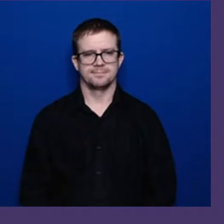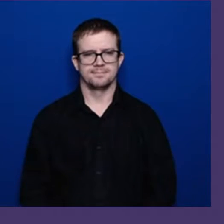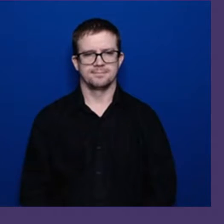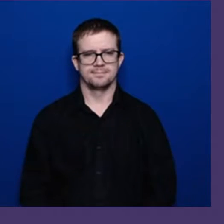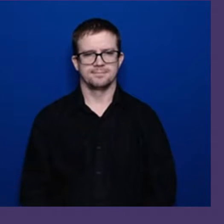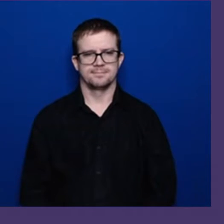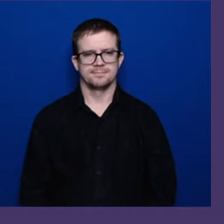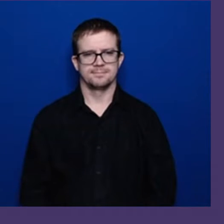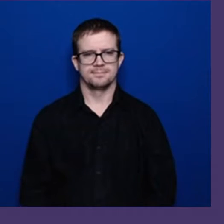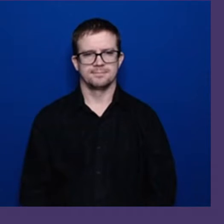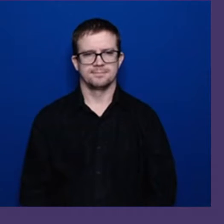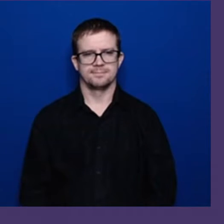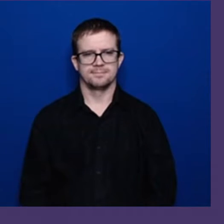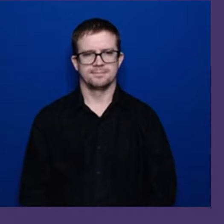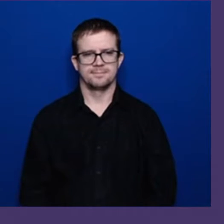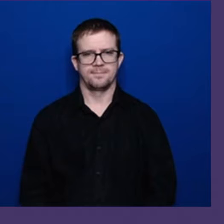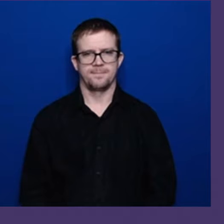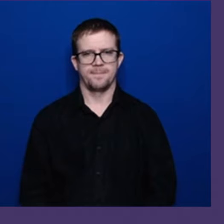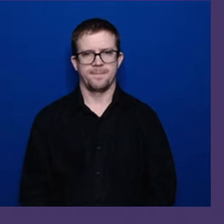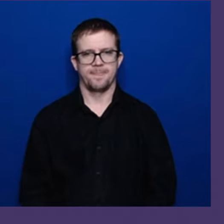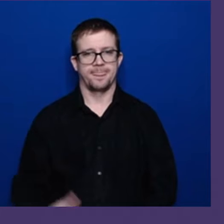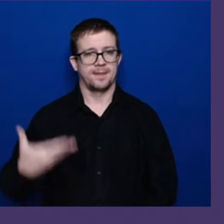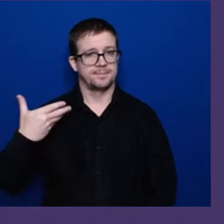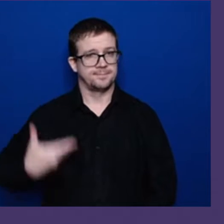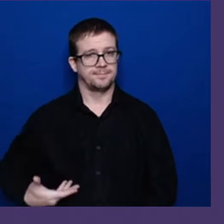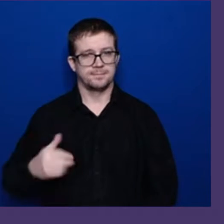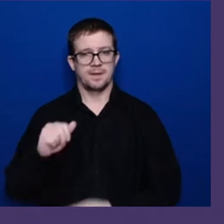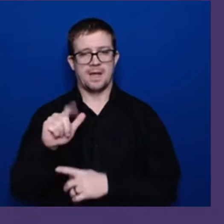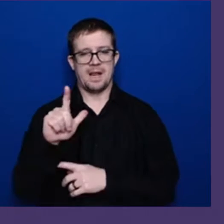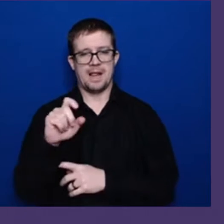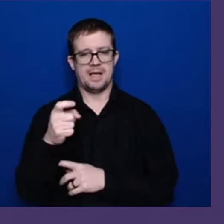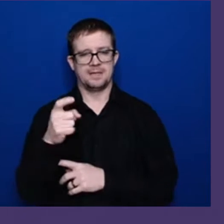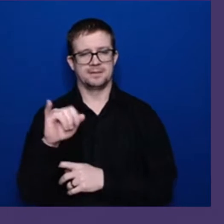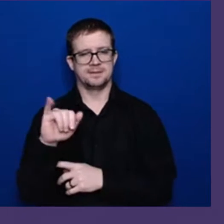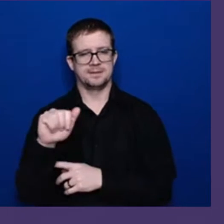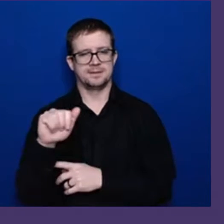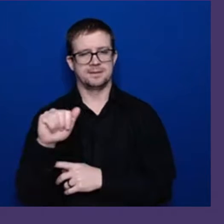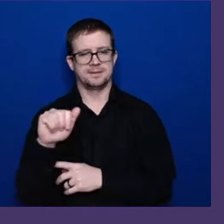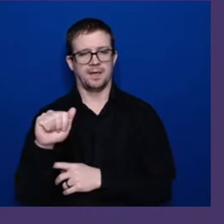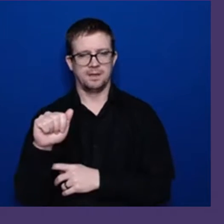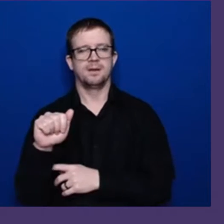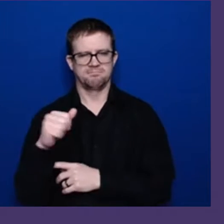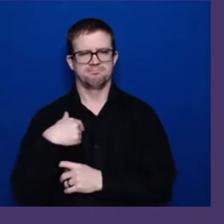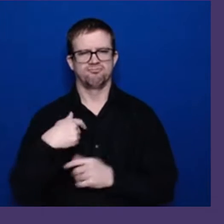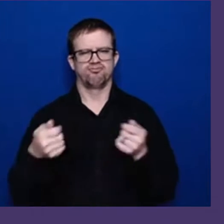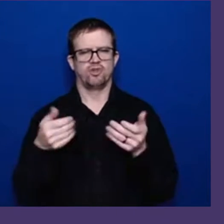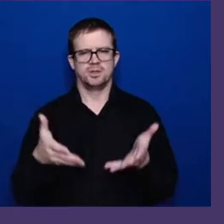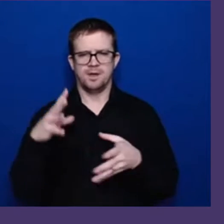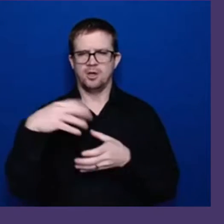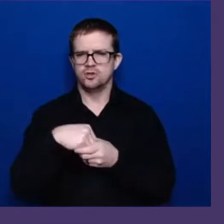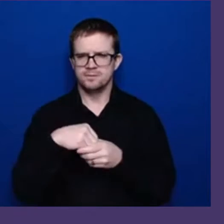Alexia Clayborne: I'm Alexia Clayborne, Director of Inclusion and Accessibility for Microsoft Global Events Team.